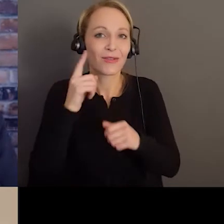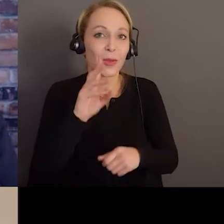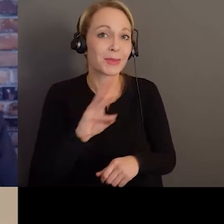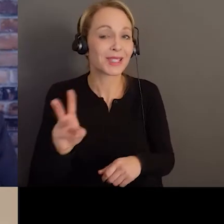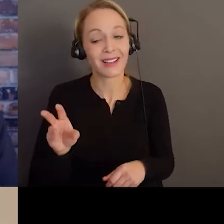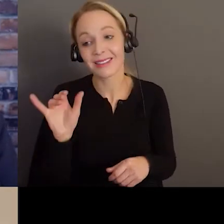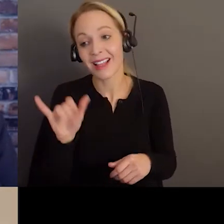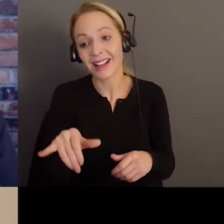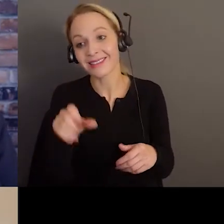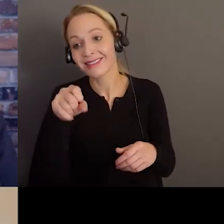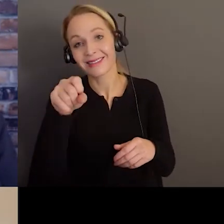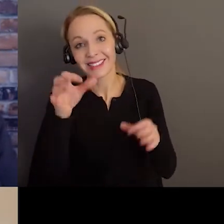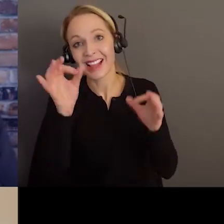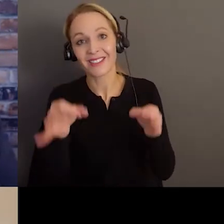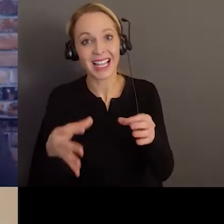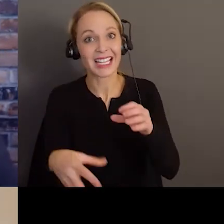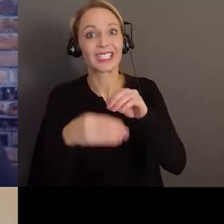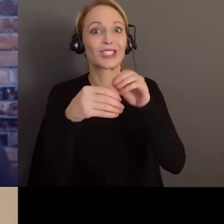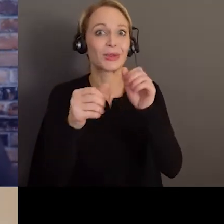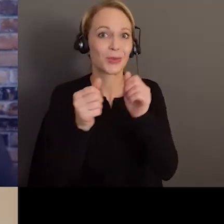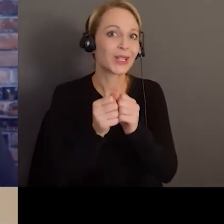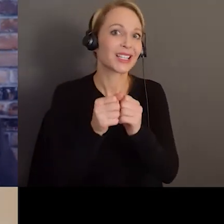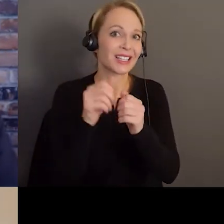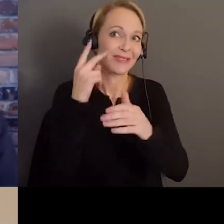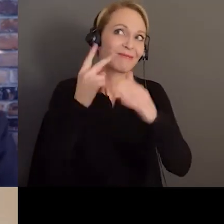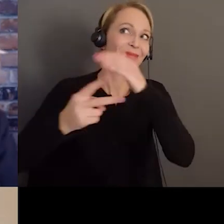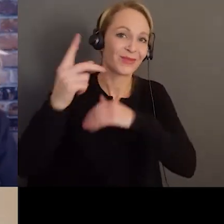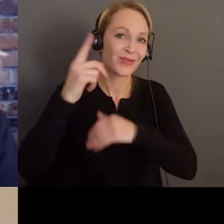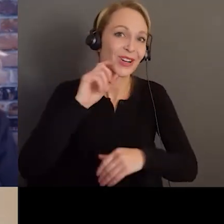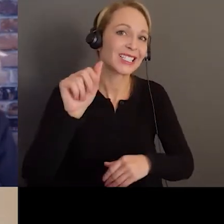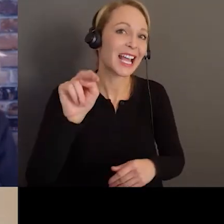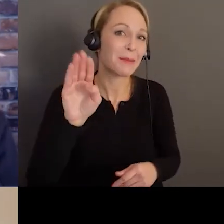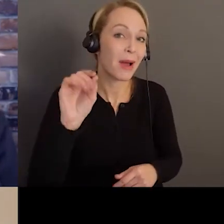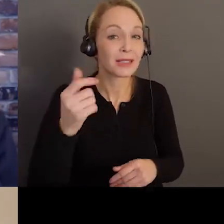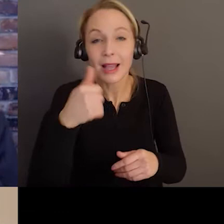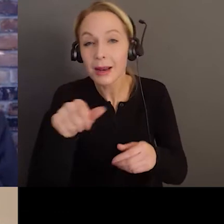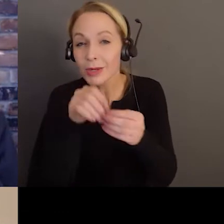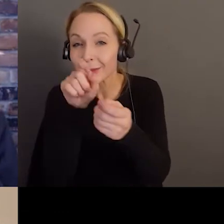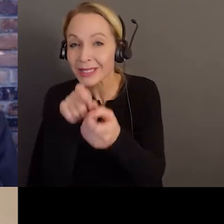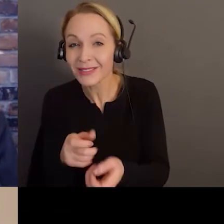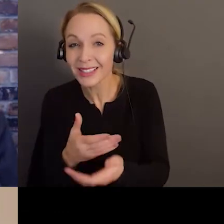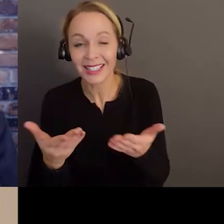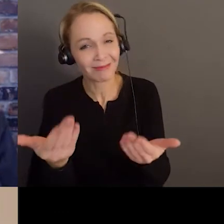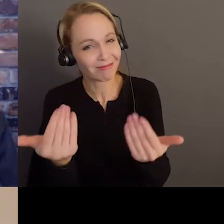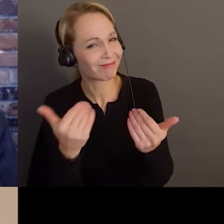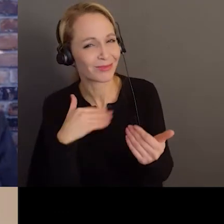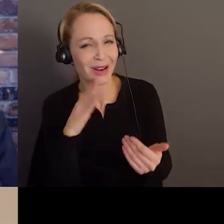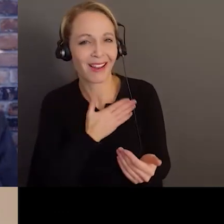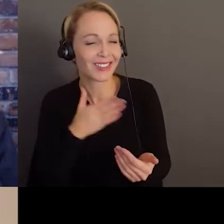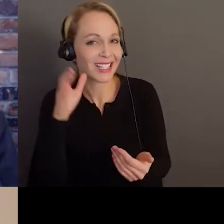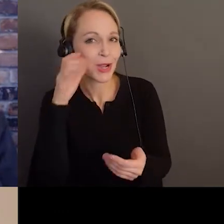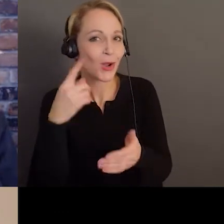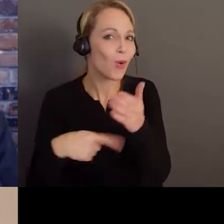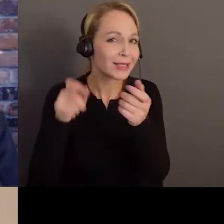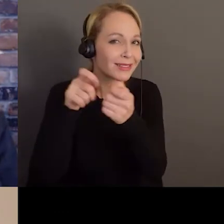THAT'S IN ADDITION TO THE SANDBOX, IF SPECIFIC THINGS LOVE TO HEAR THOSE DETAILS WHAT YOU ARE LOOKING FOR IN